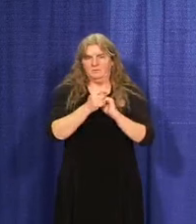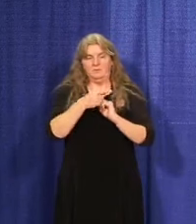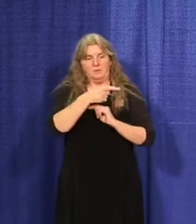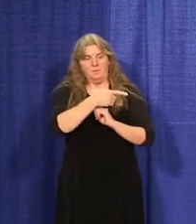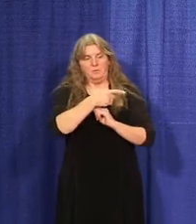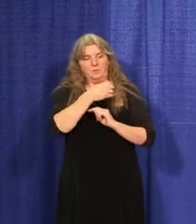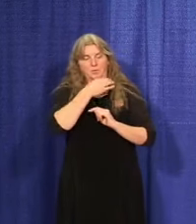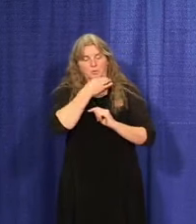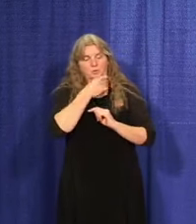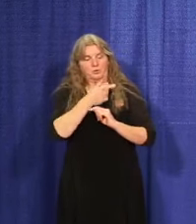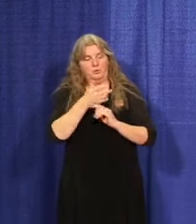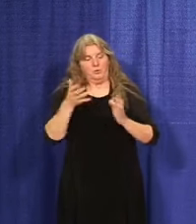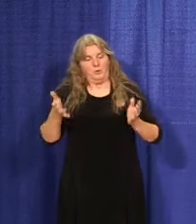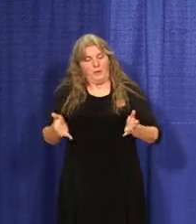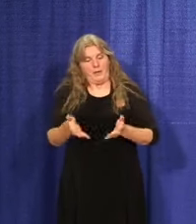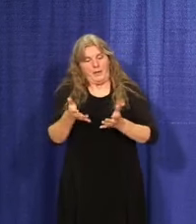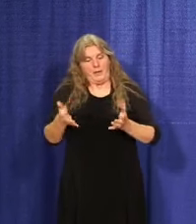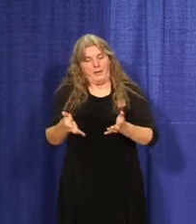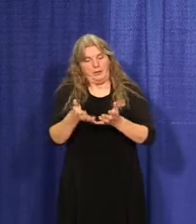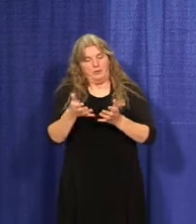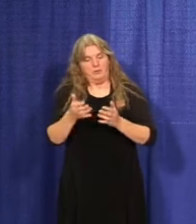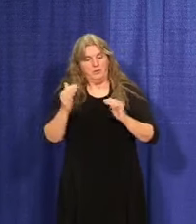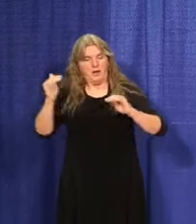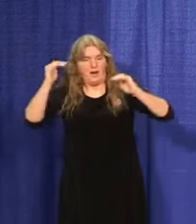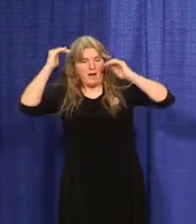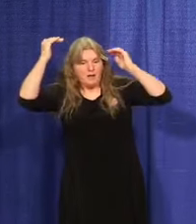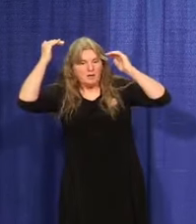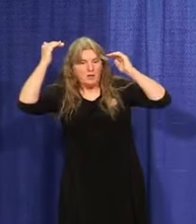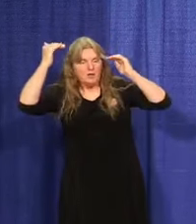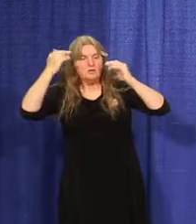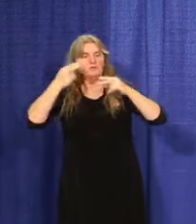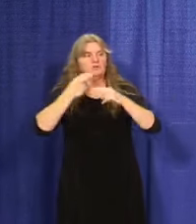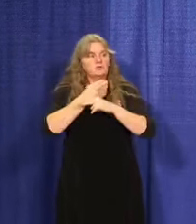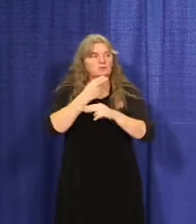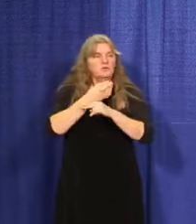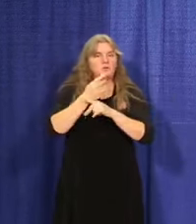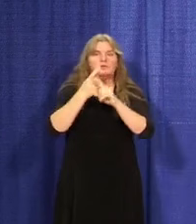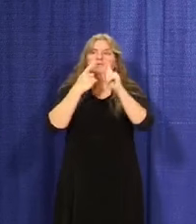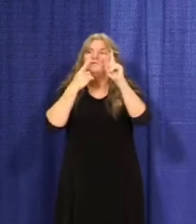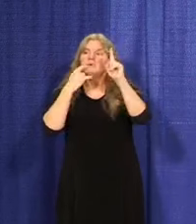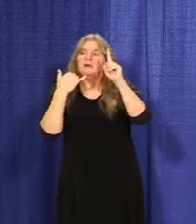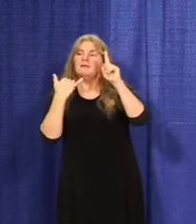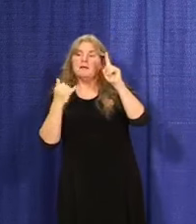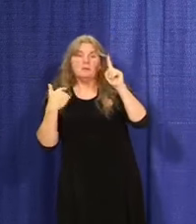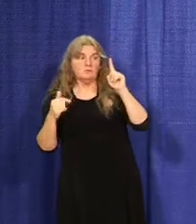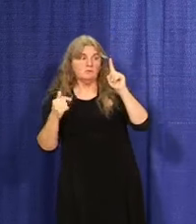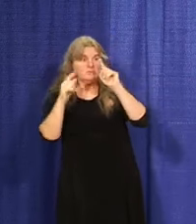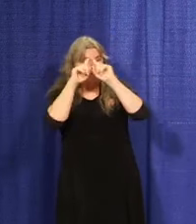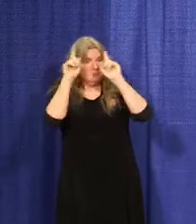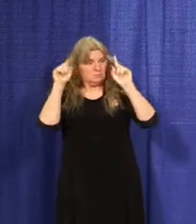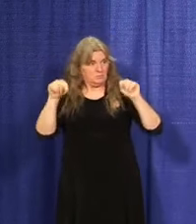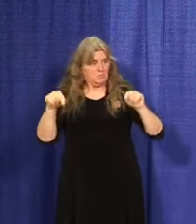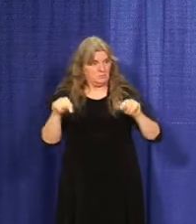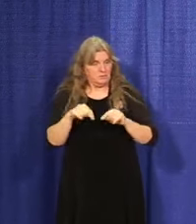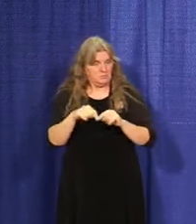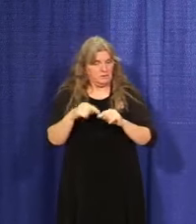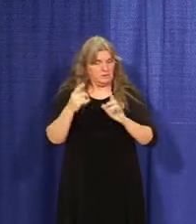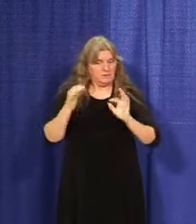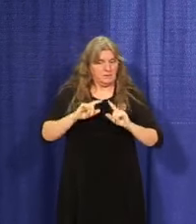the traffic lights as a way to determine if they should go to work or not?